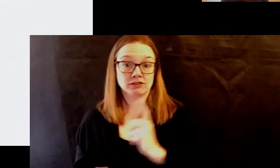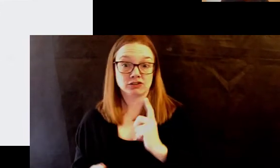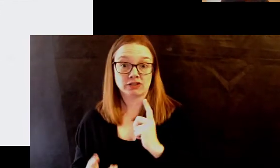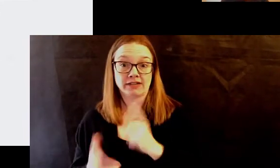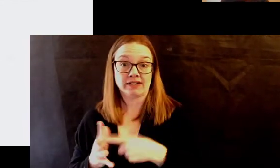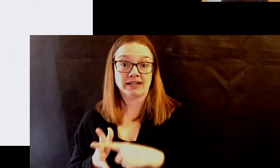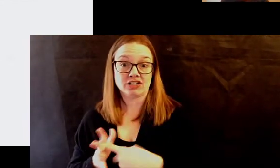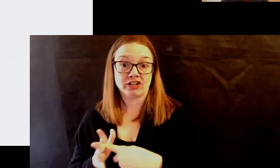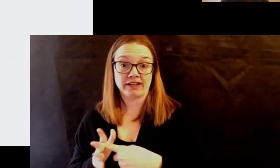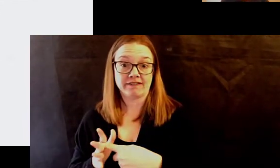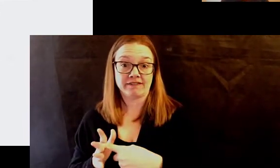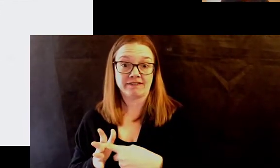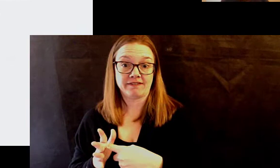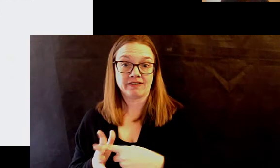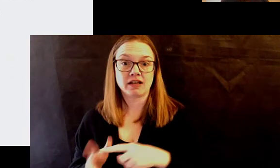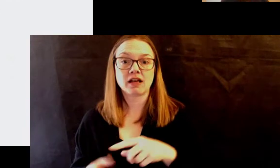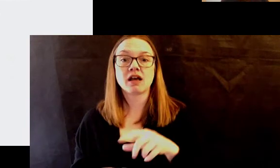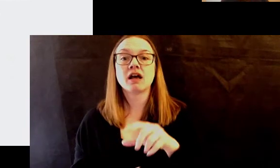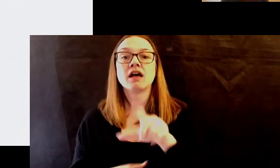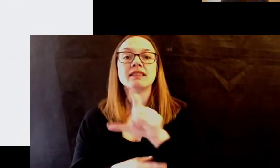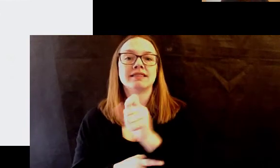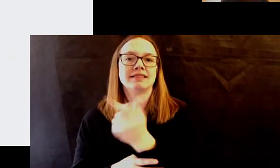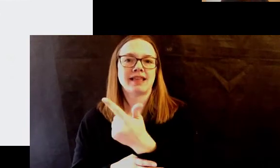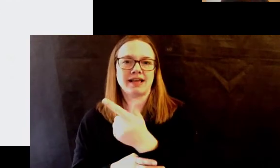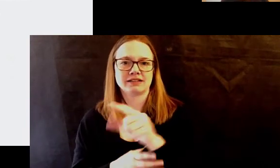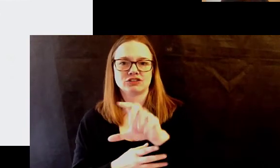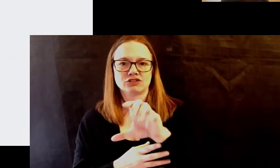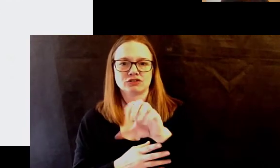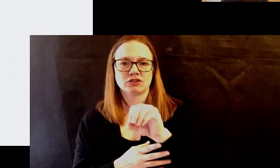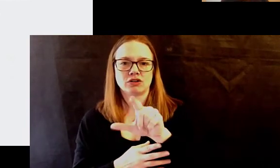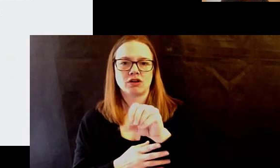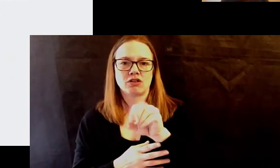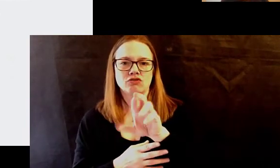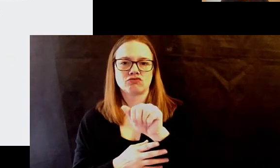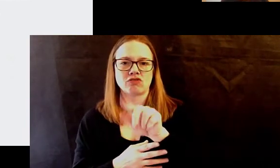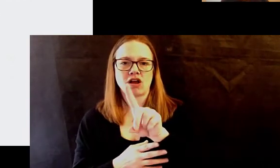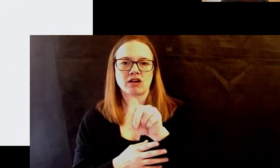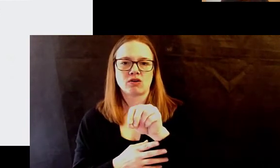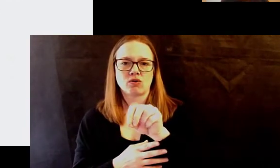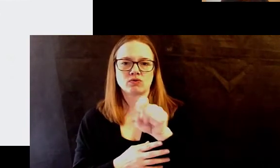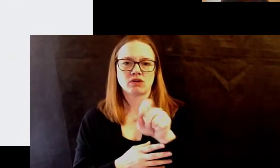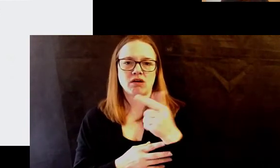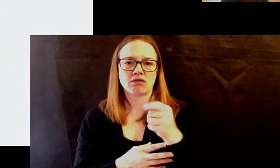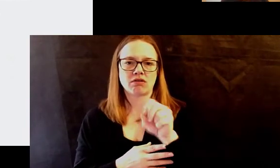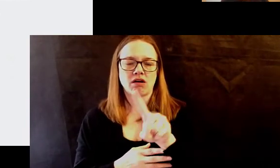the Col-leg website will be your best friend. For other things, Katie, you mentioned